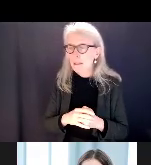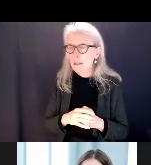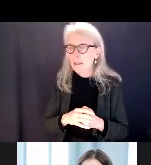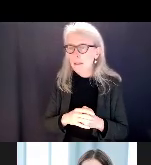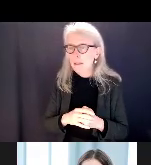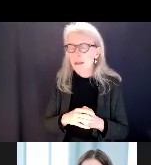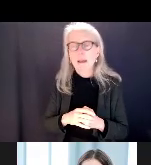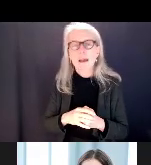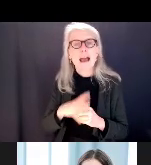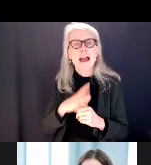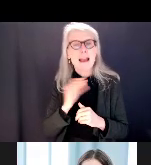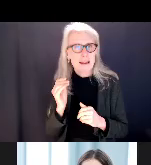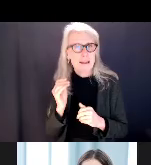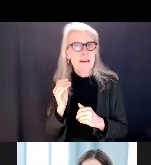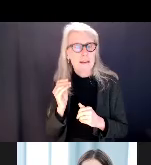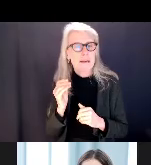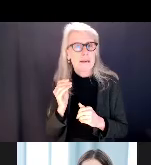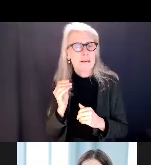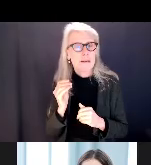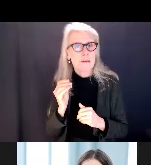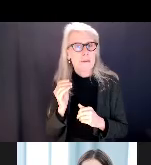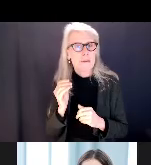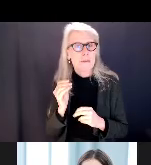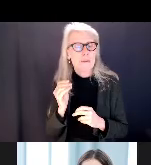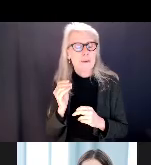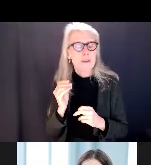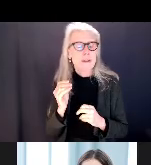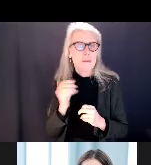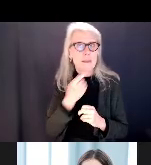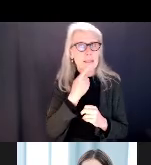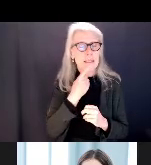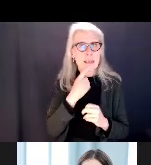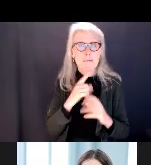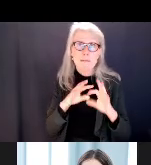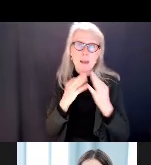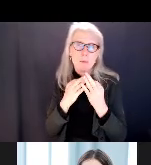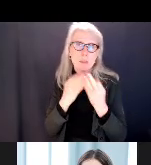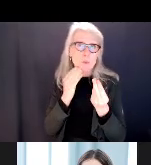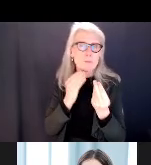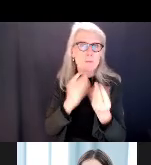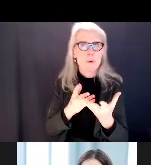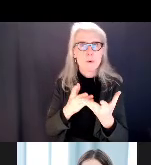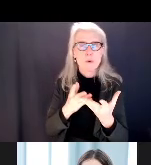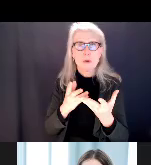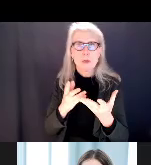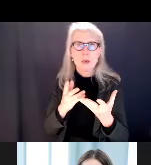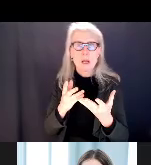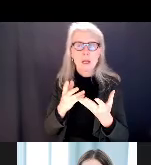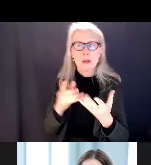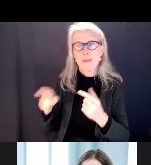And then um they they say families report that by the time they get to care, the child has missed a